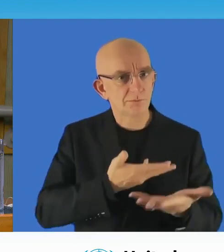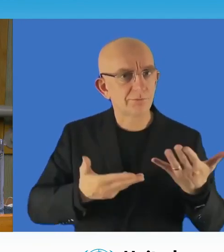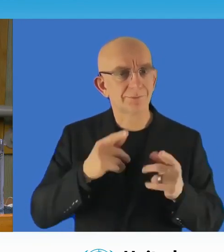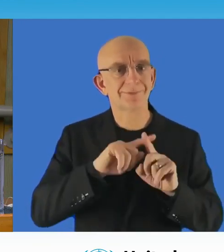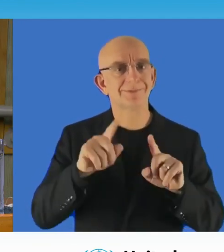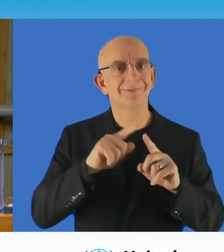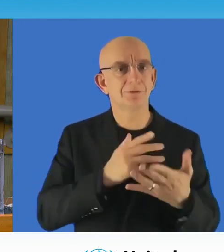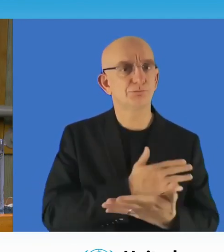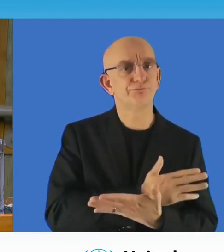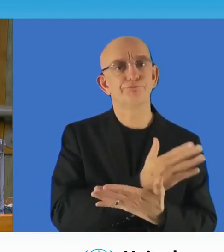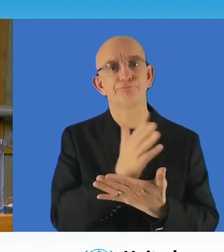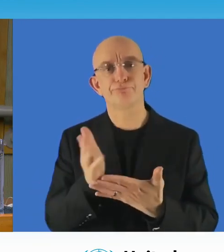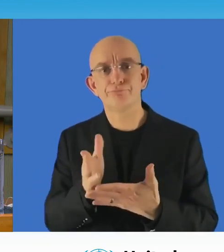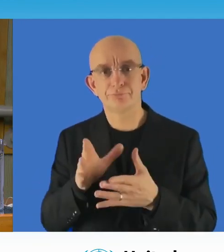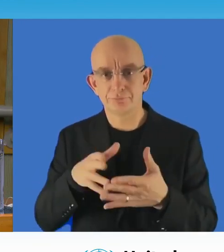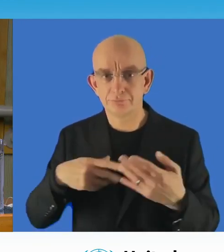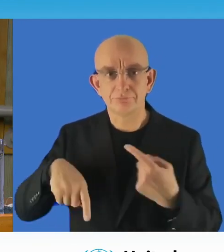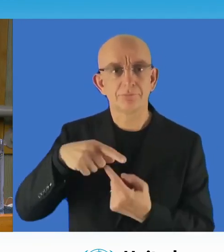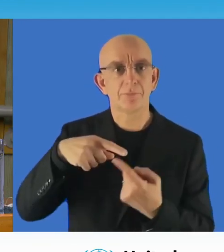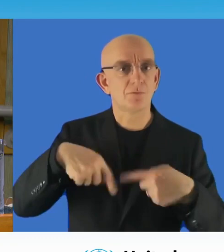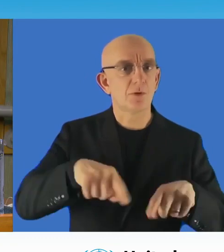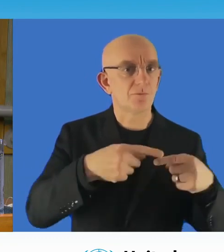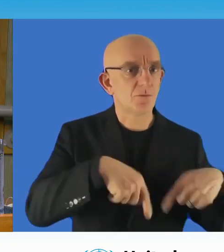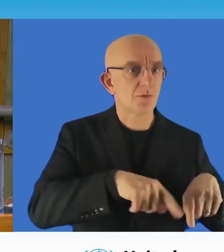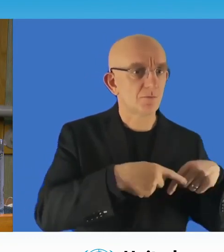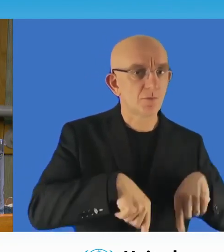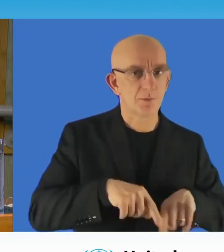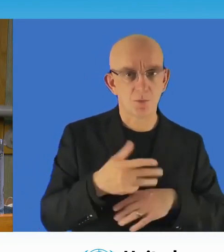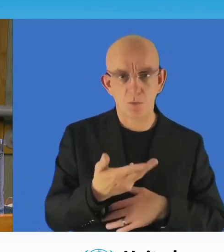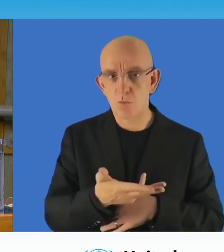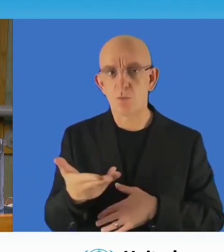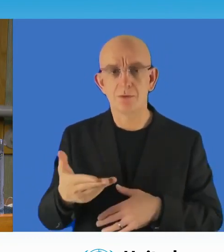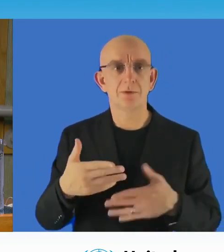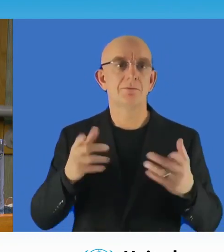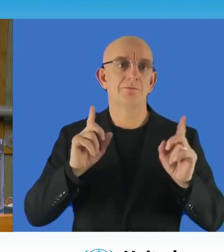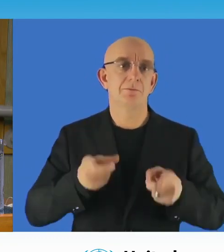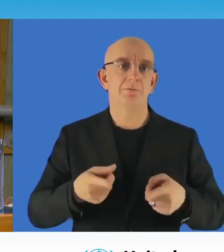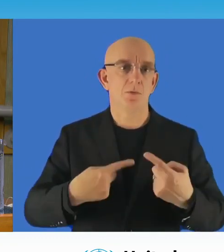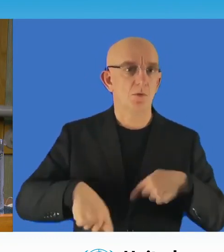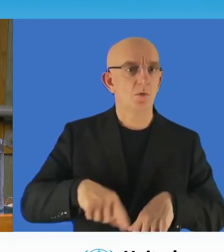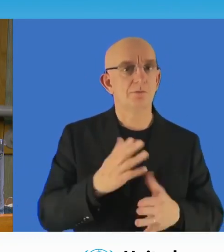back to our countries where tangible actions Bridging the public policy discourse and practical